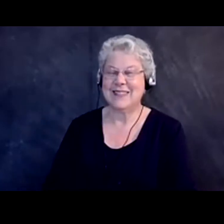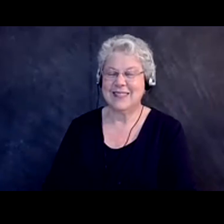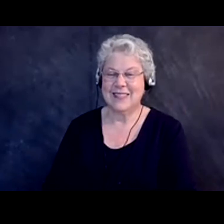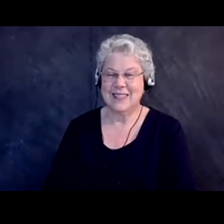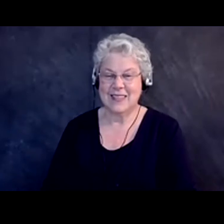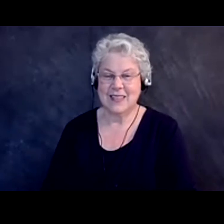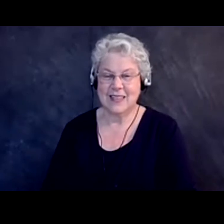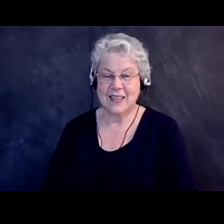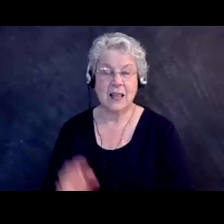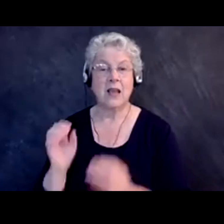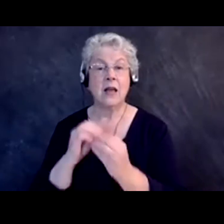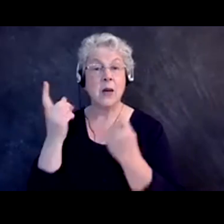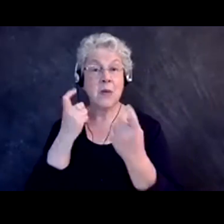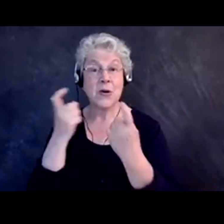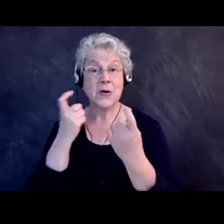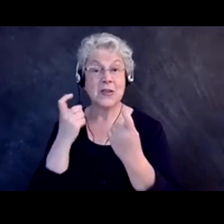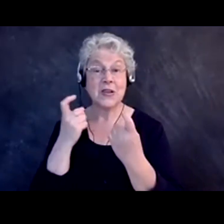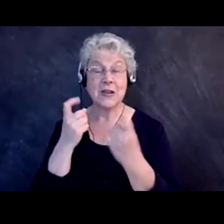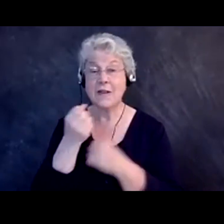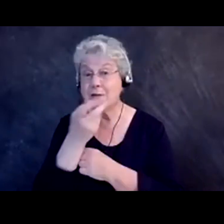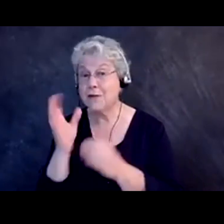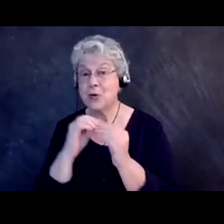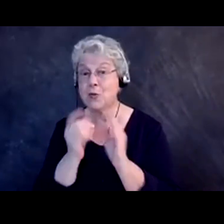Any other questions? We have a couple more minutes -- two more minutes.